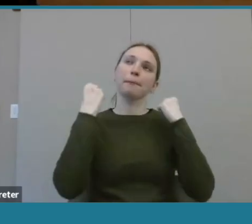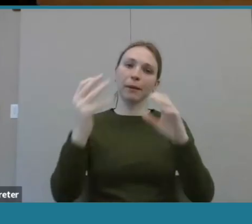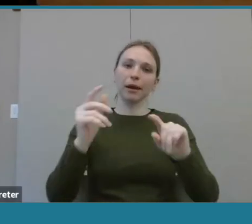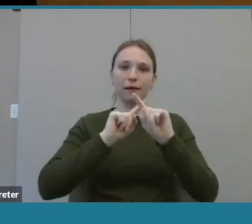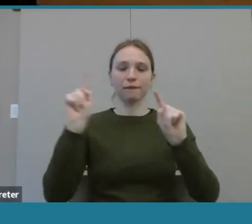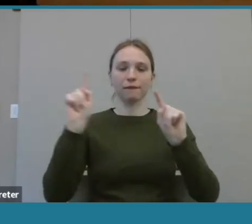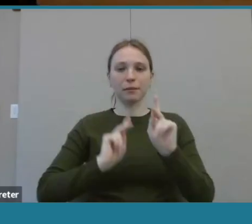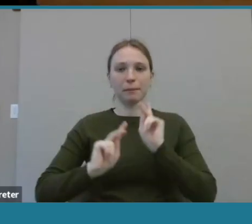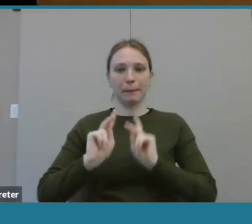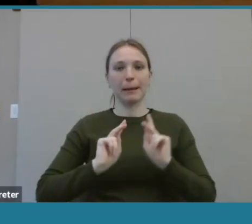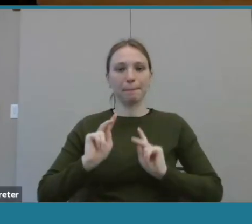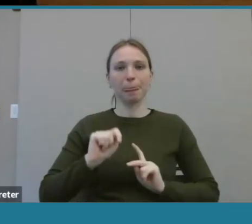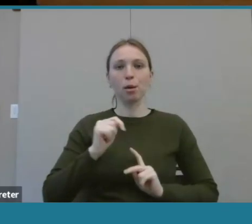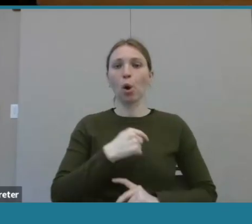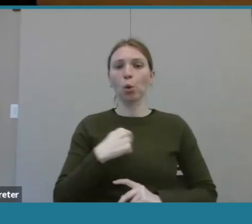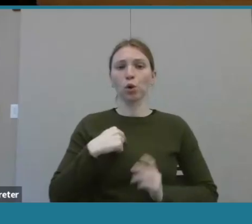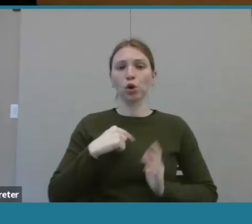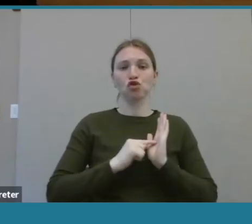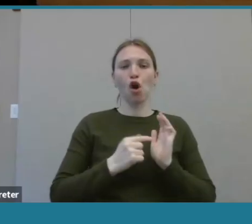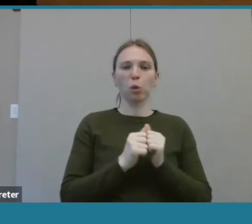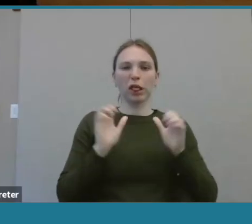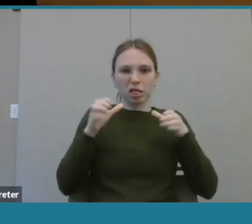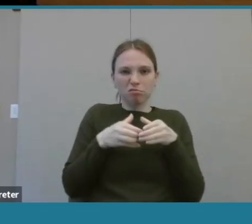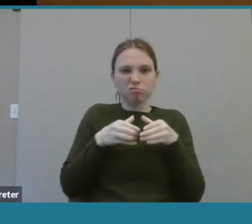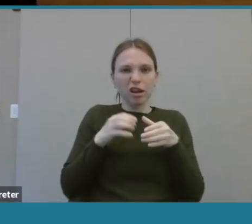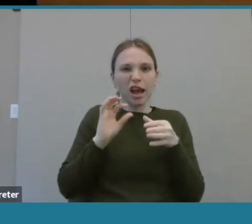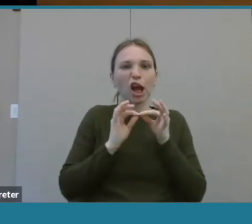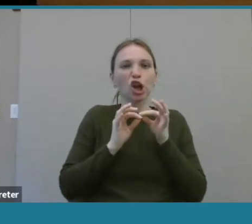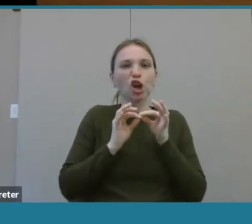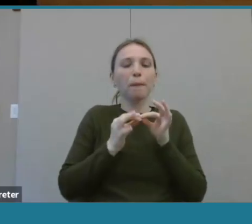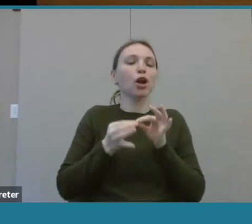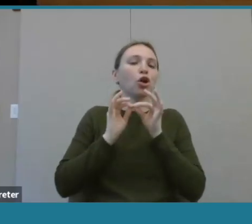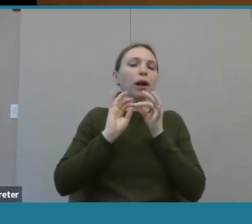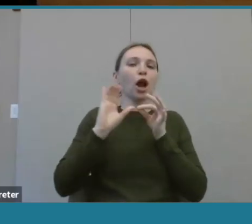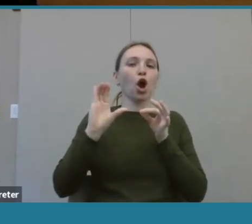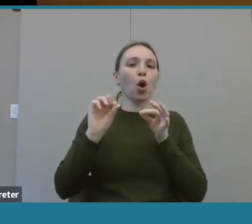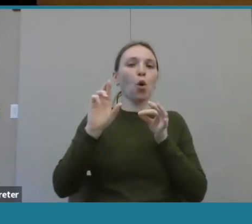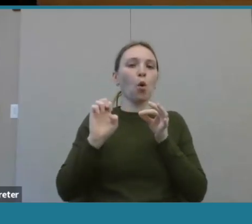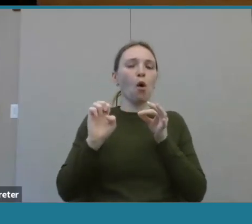We started with the interpretation core, and that's based on a model that we use that we'll describe a little bit later.